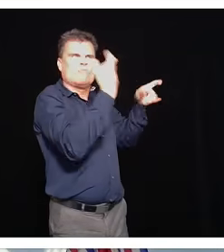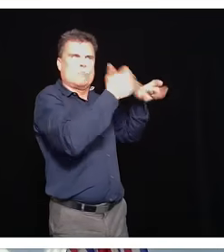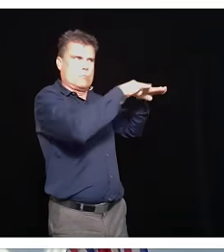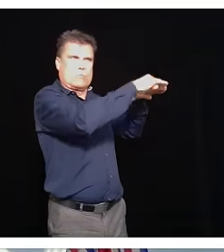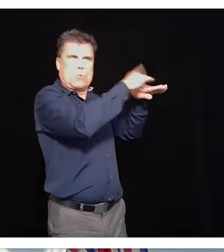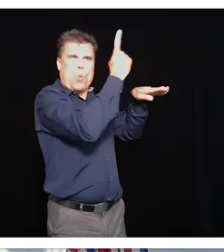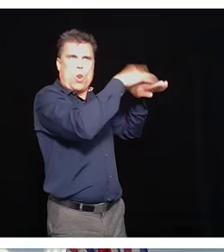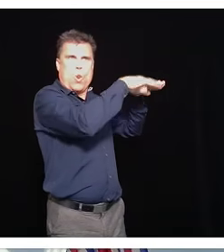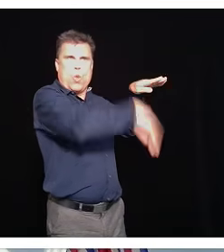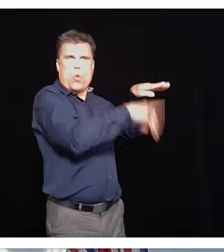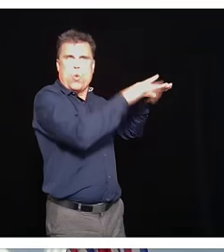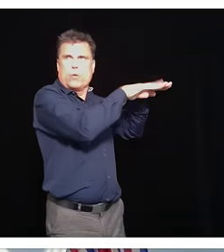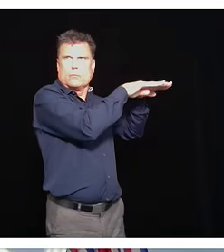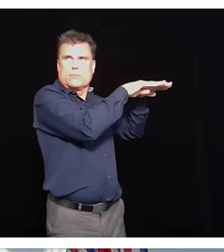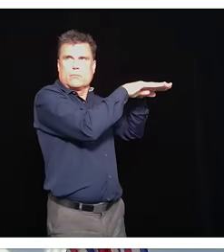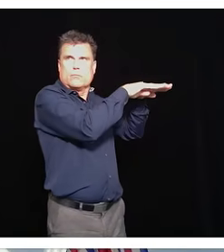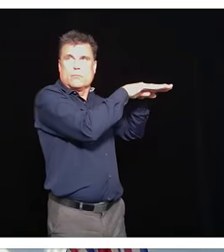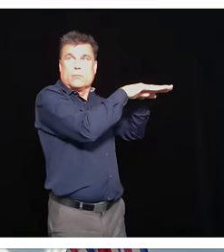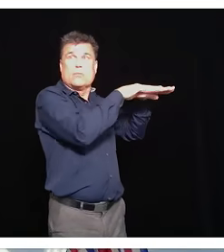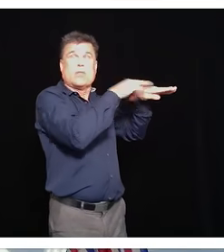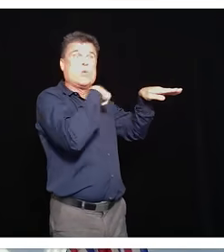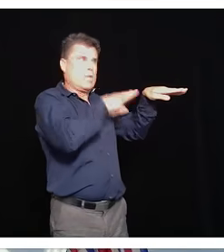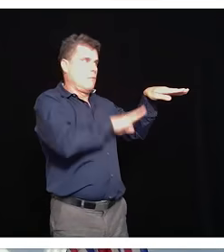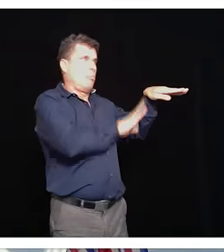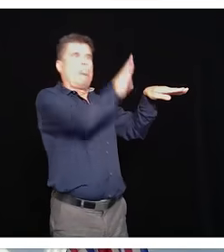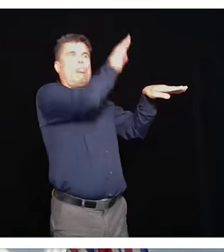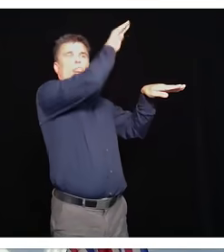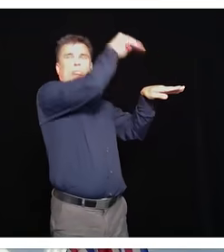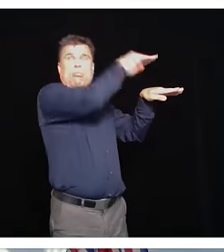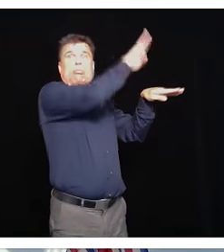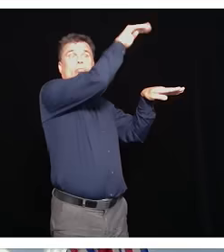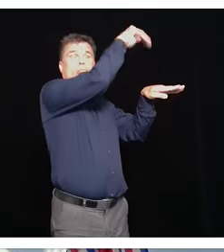who either congregate together in the workplace without taking the precautions